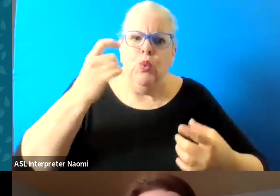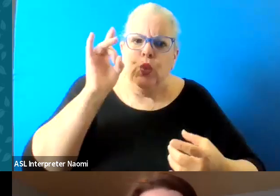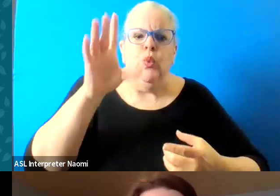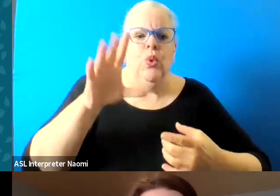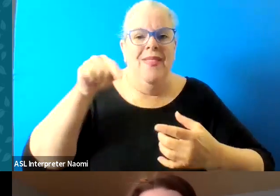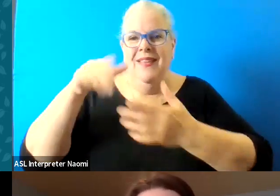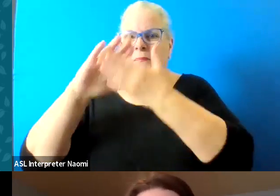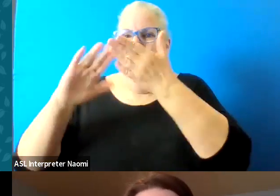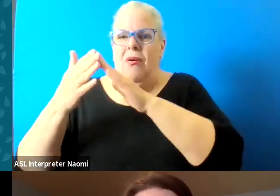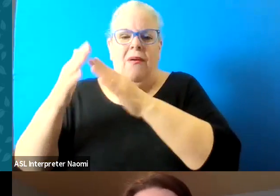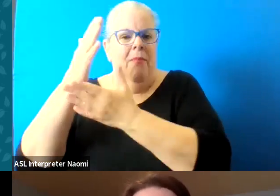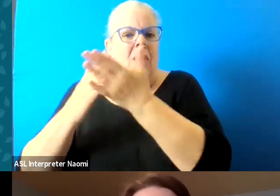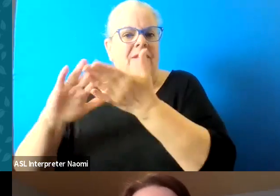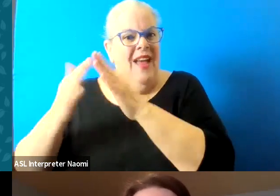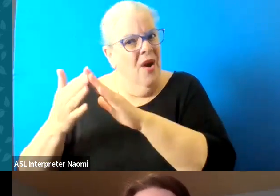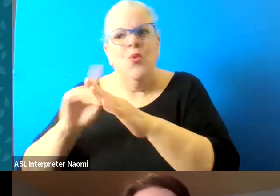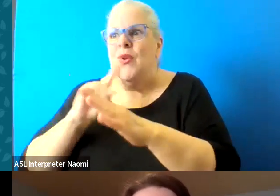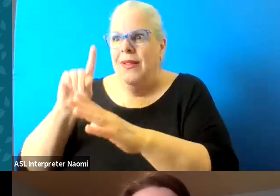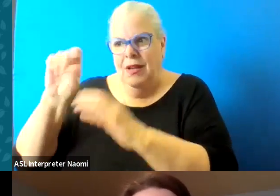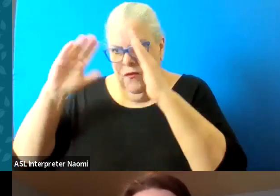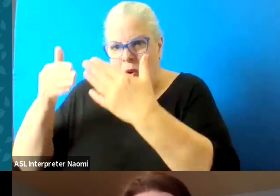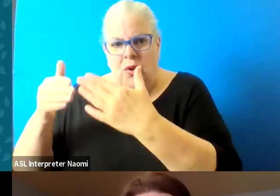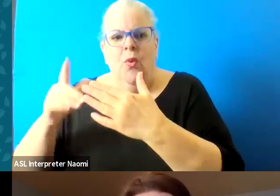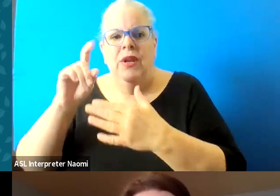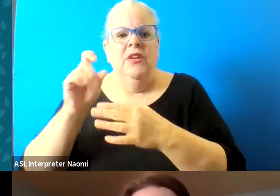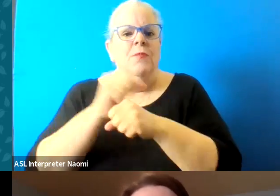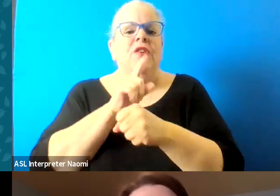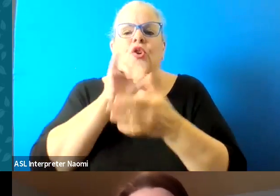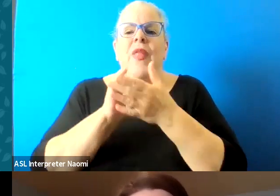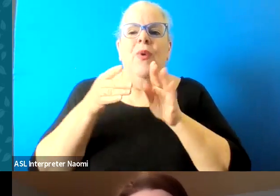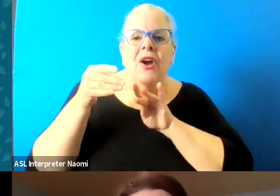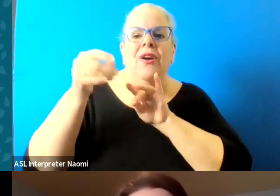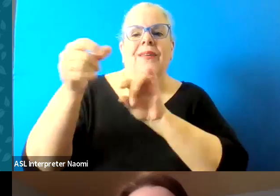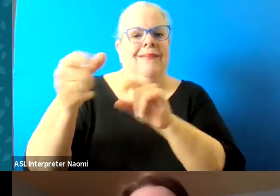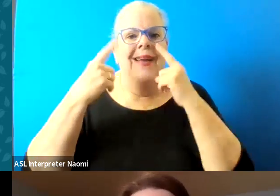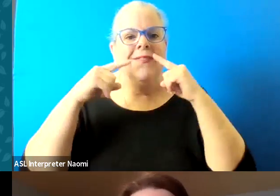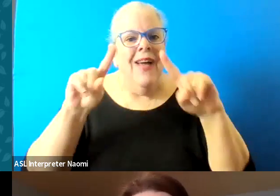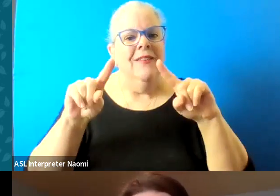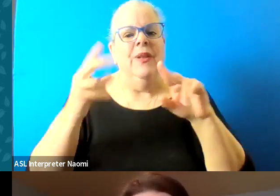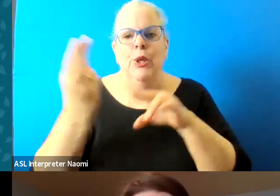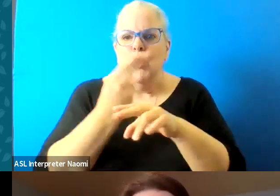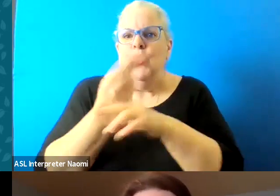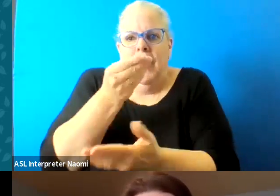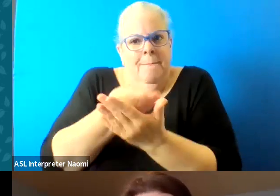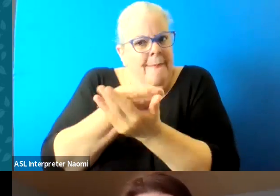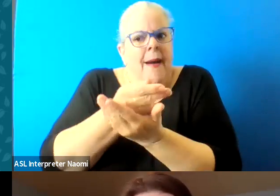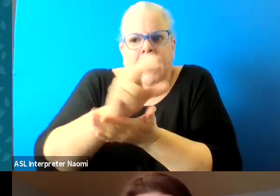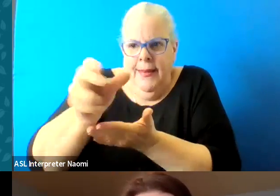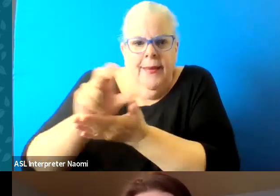this is where we really need to get things done. So we can make sure that we are expeditiously and effectively using those funds to better service you guys.